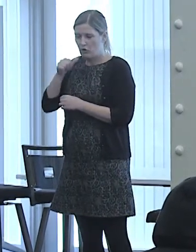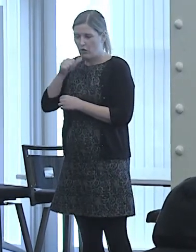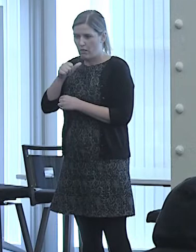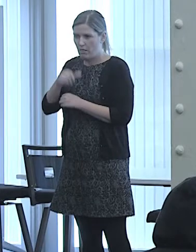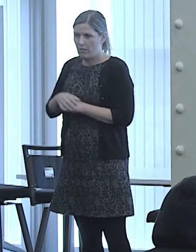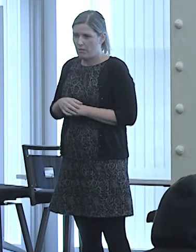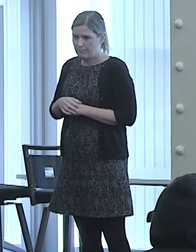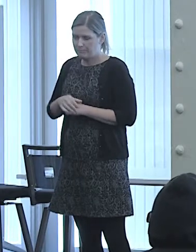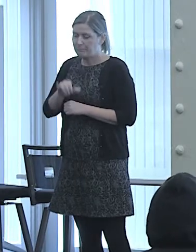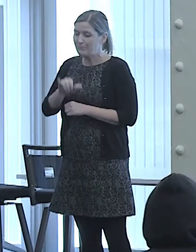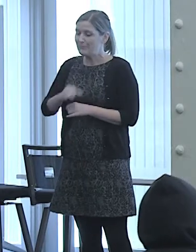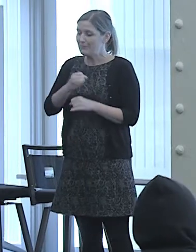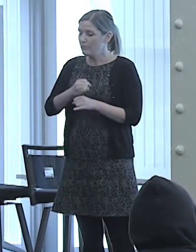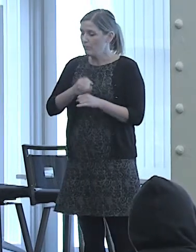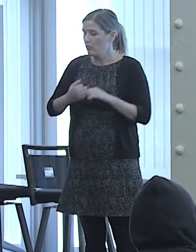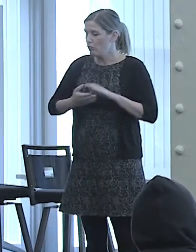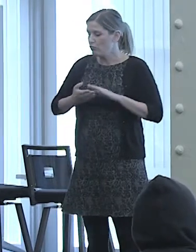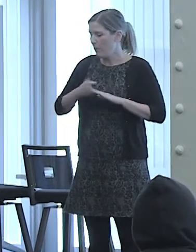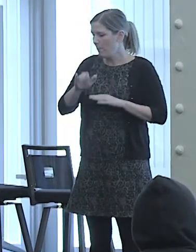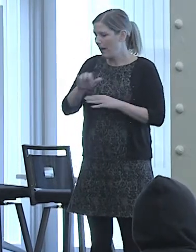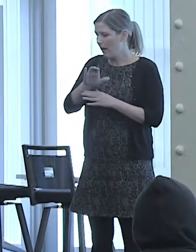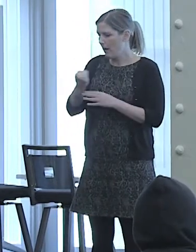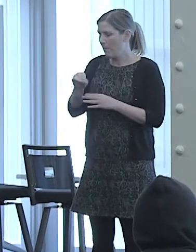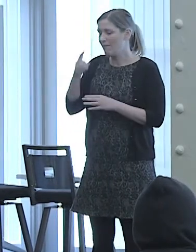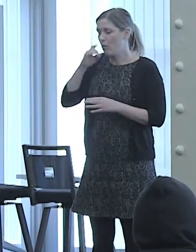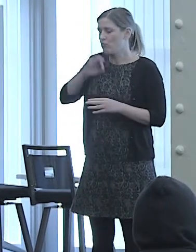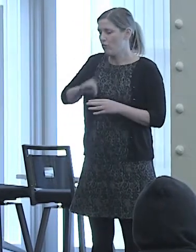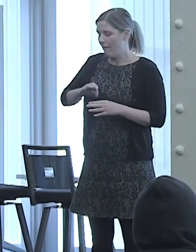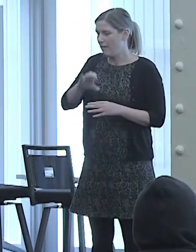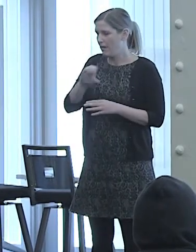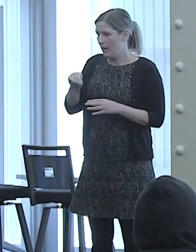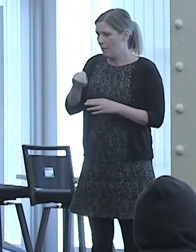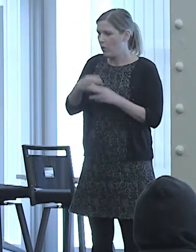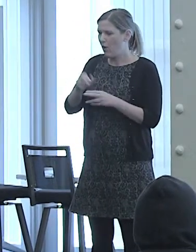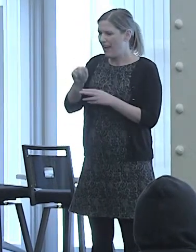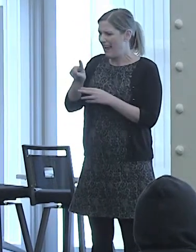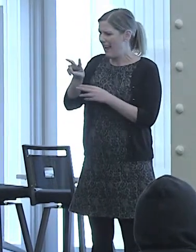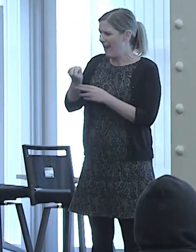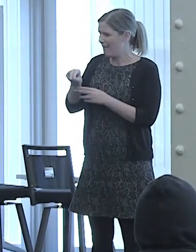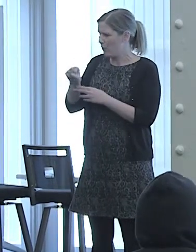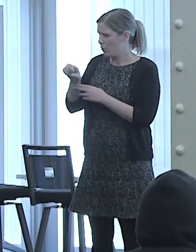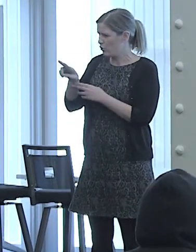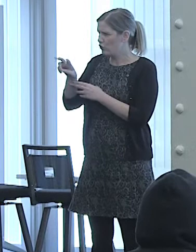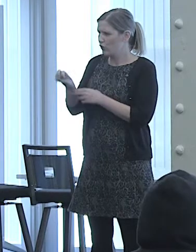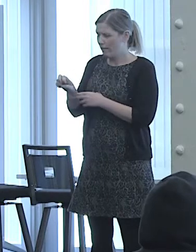This institution run for a company, a for-profit called Advoserve, is killing our people.